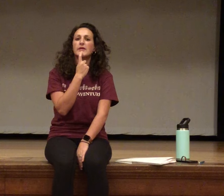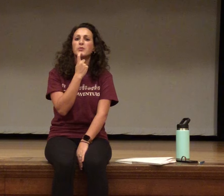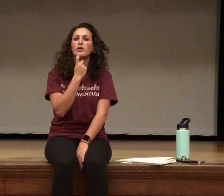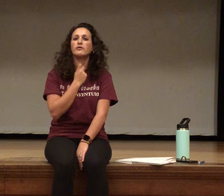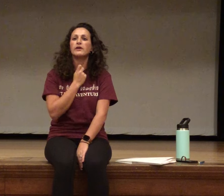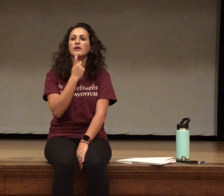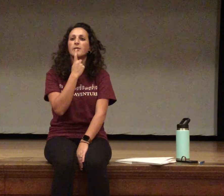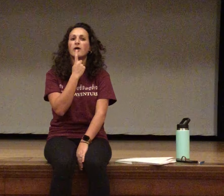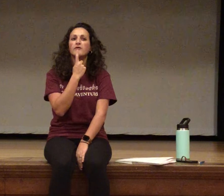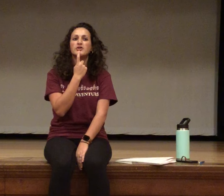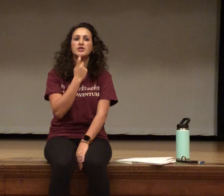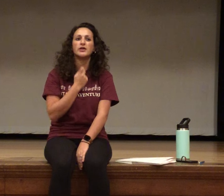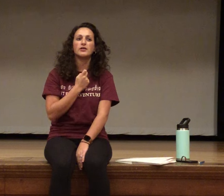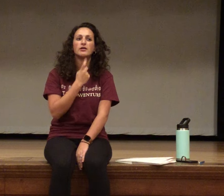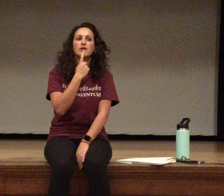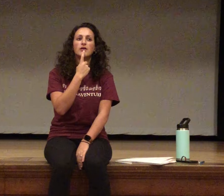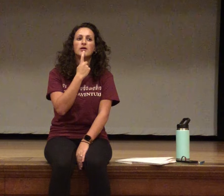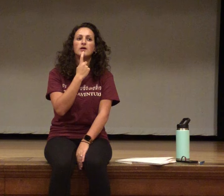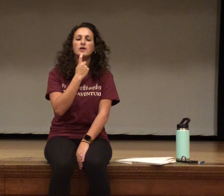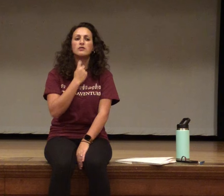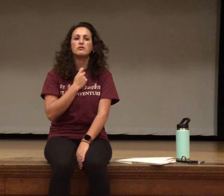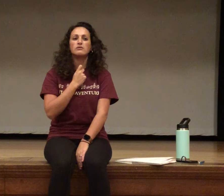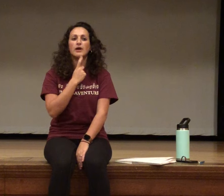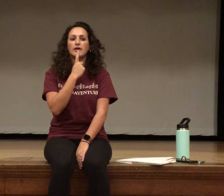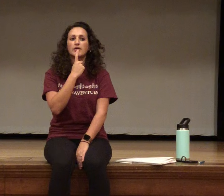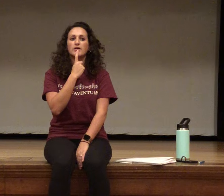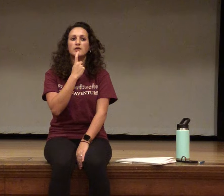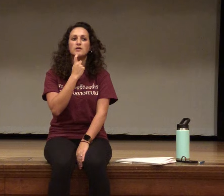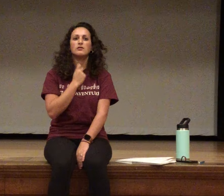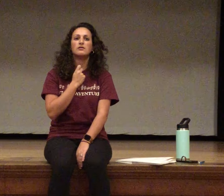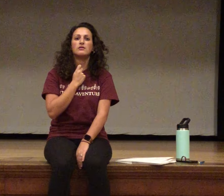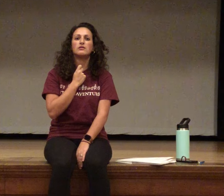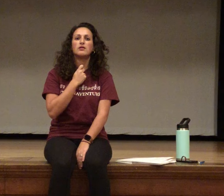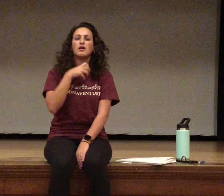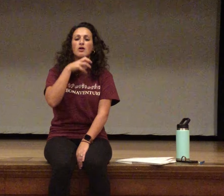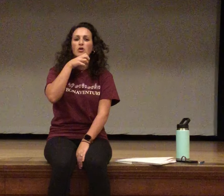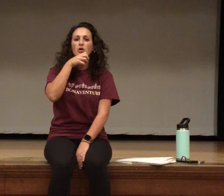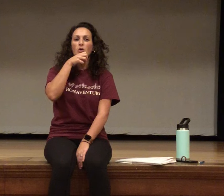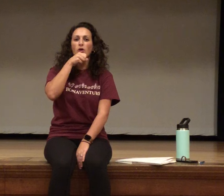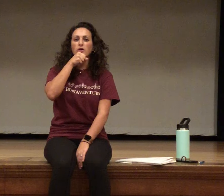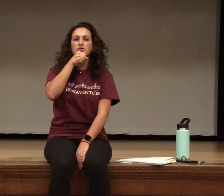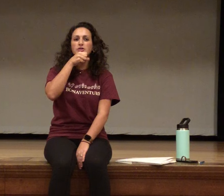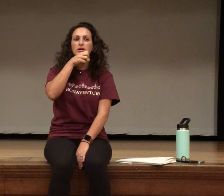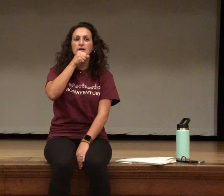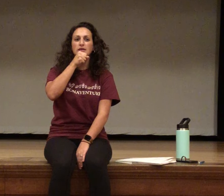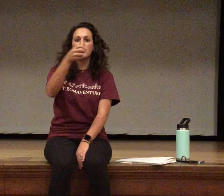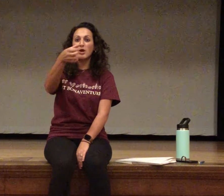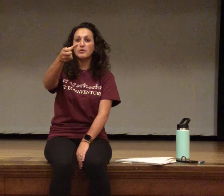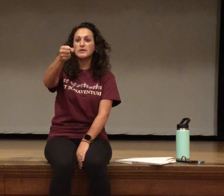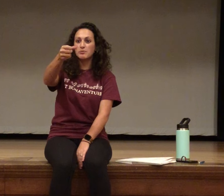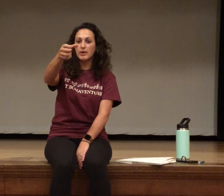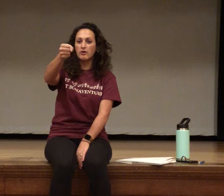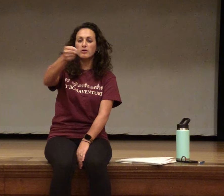going to be that pointer finger coming off your chin red orange is going to be almost like milk